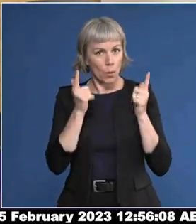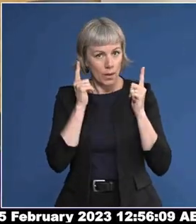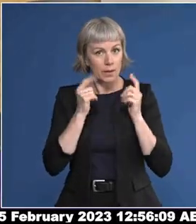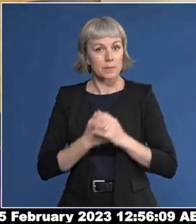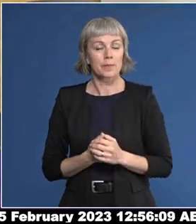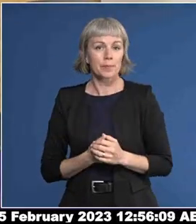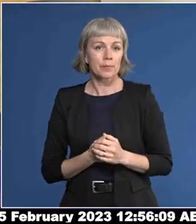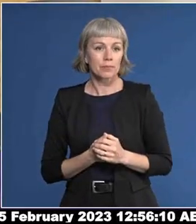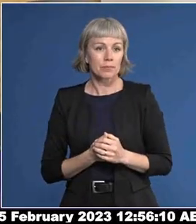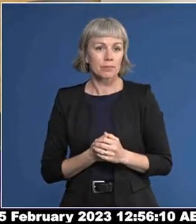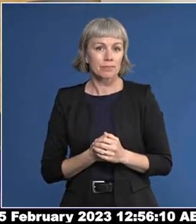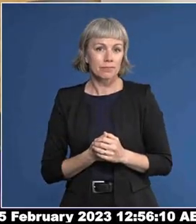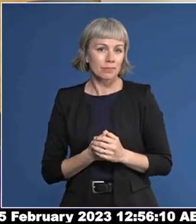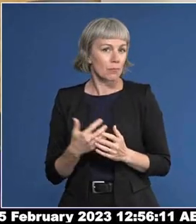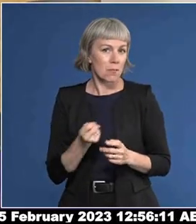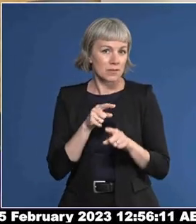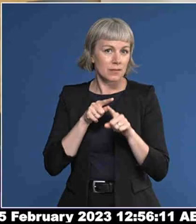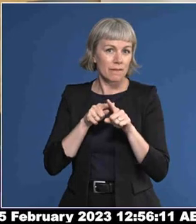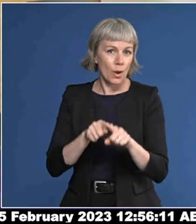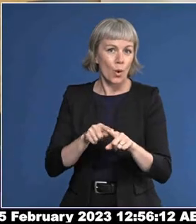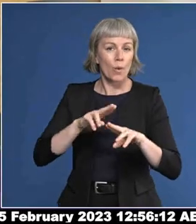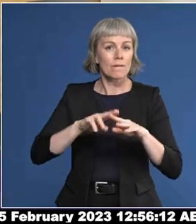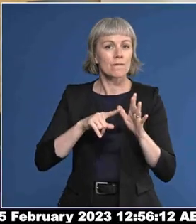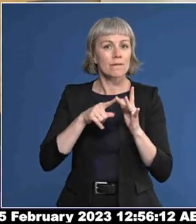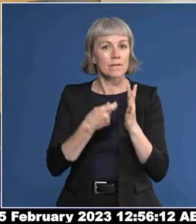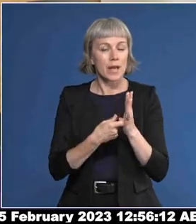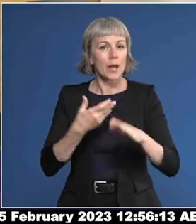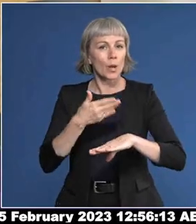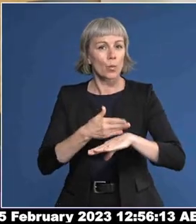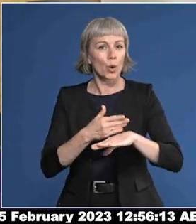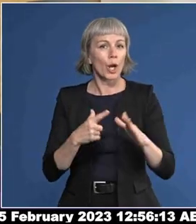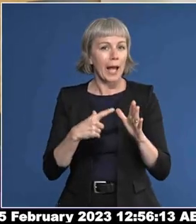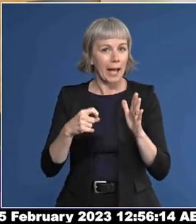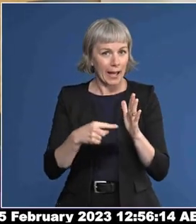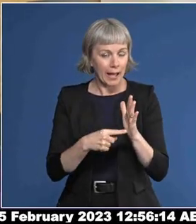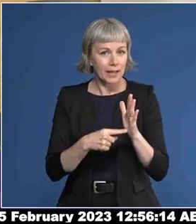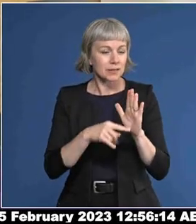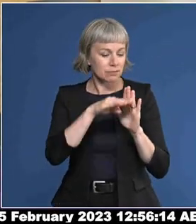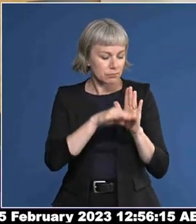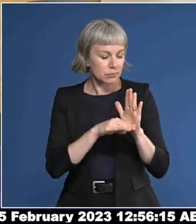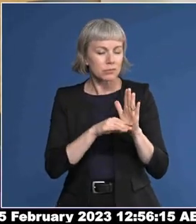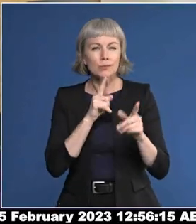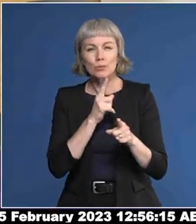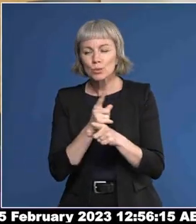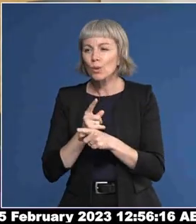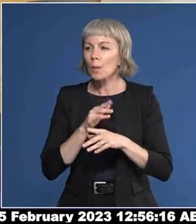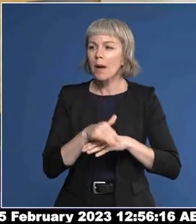the Fair Work Act in relation to meeting National Employment Standards but also a range of obligations around record-keeping.